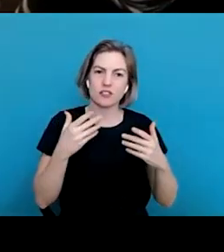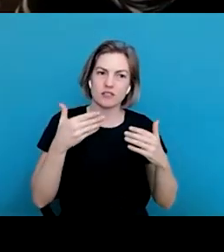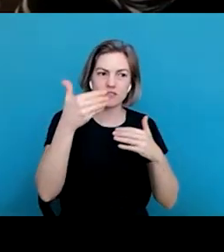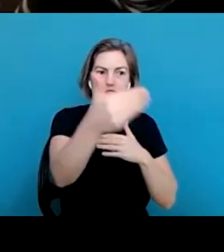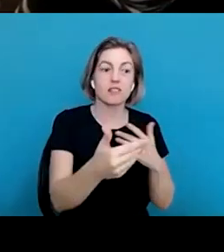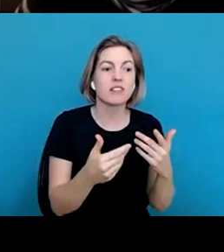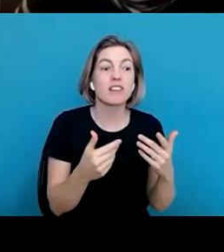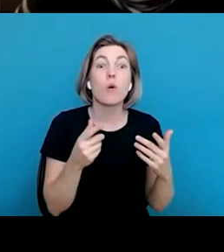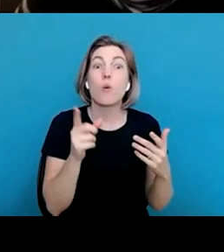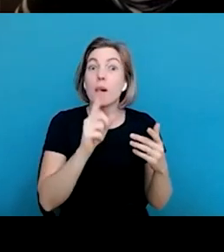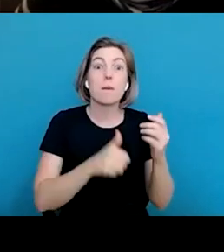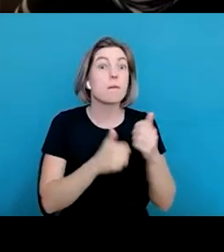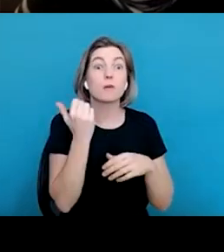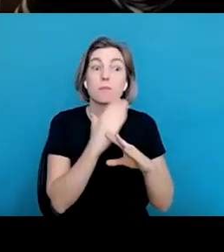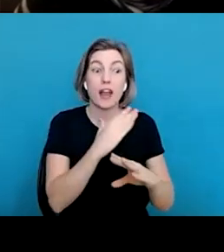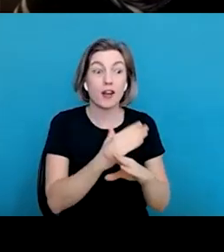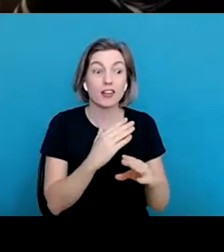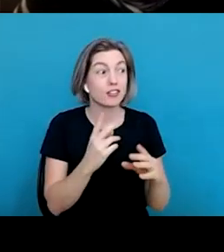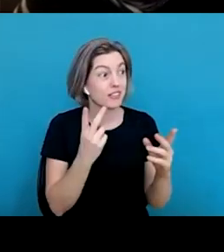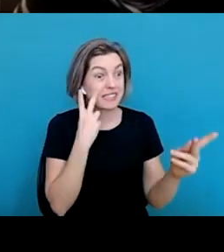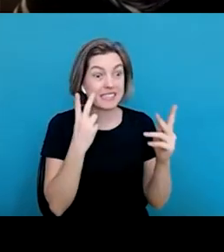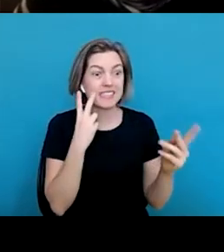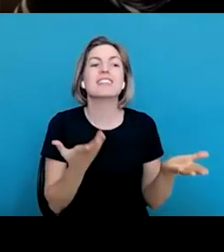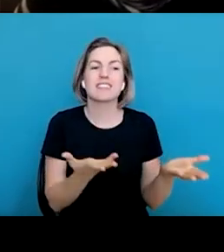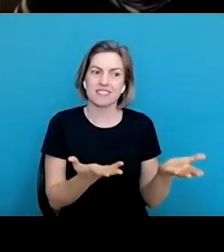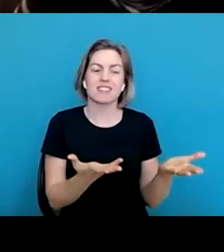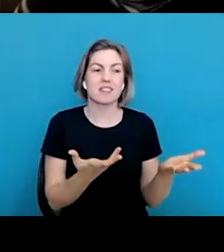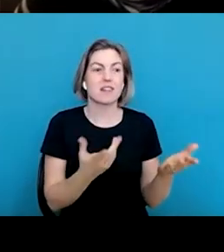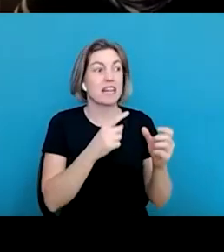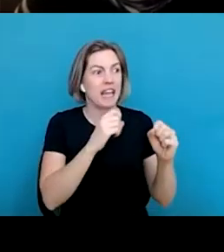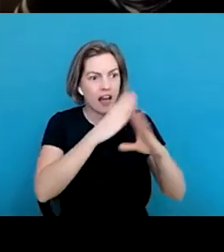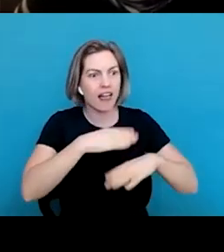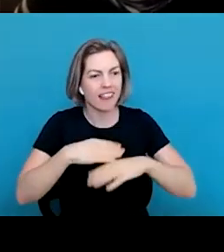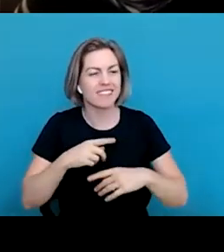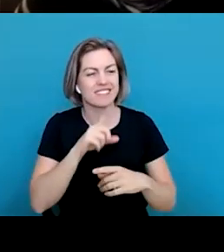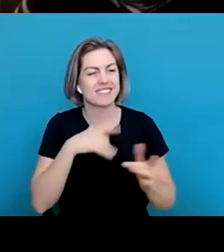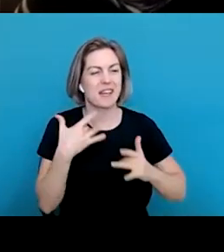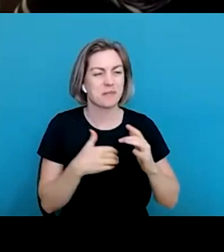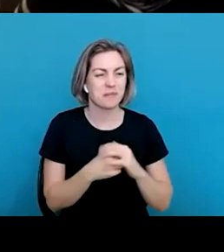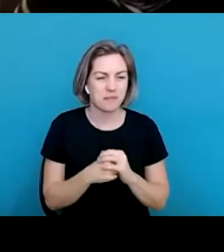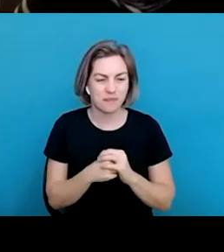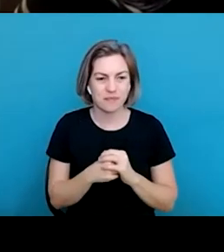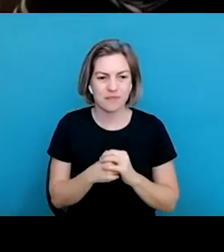barriers exist today, that is a really exciting opportunity area. Thank you so much. Pilar, across to you.